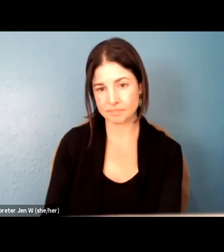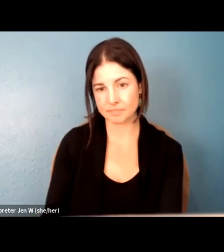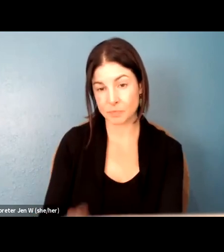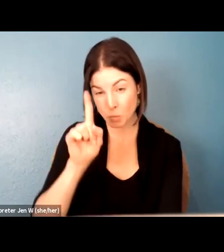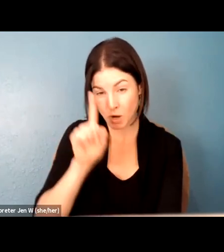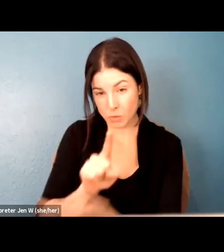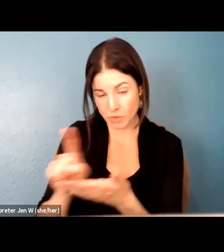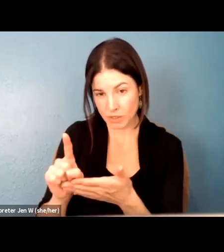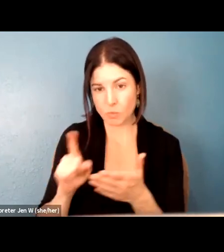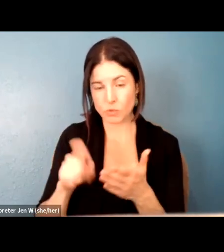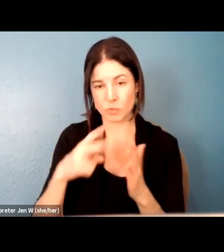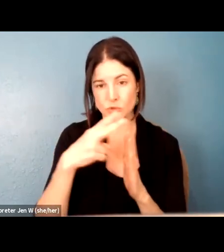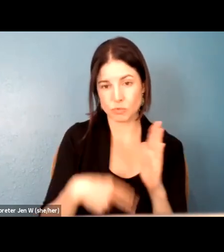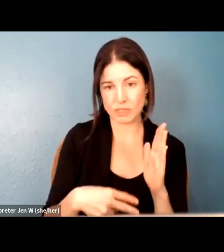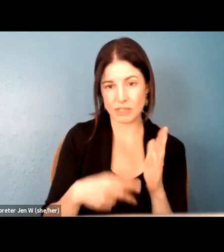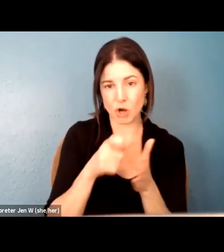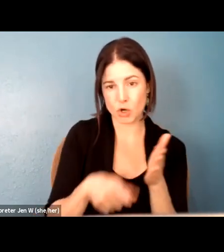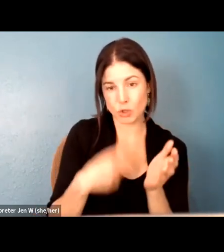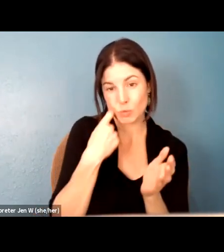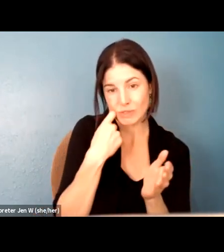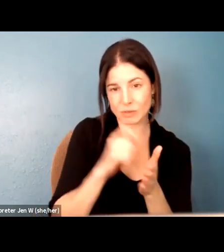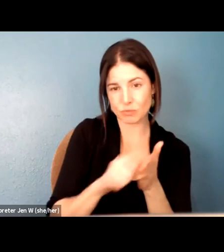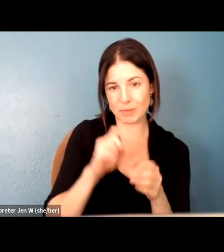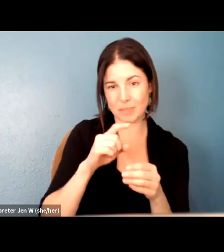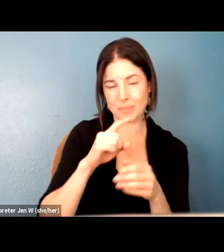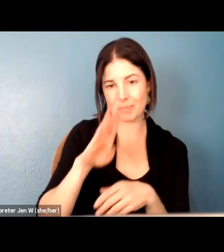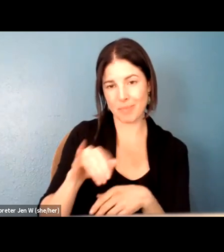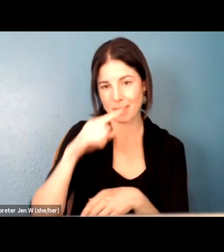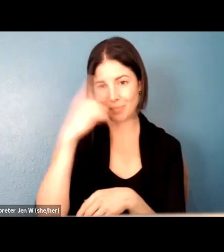written by black scholars. This course, this course about the